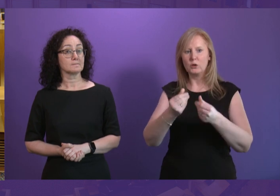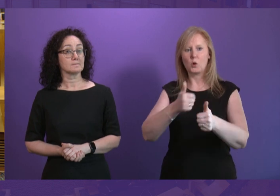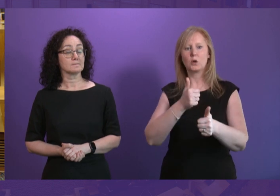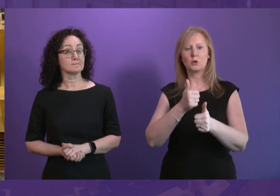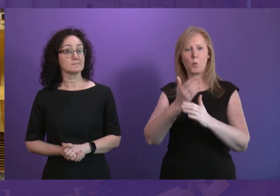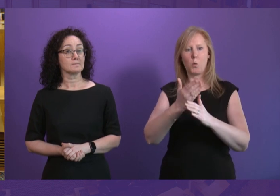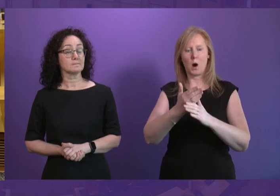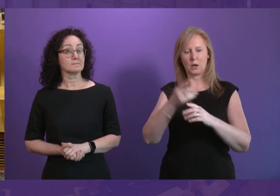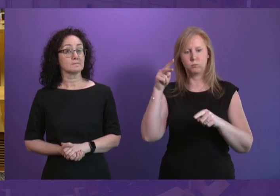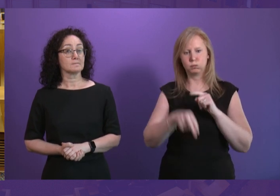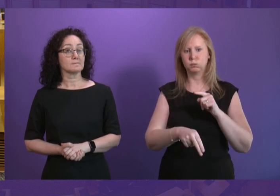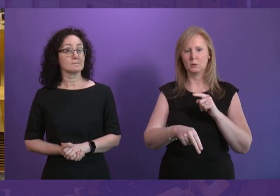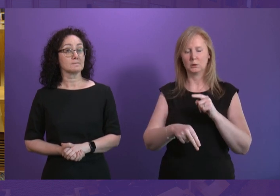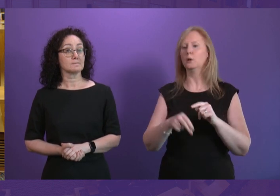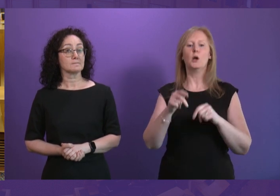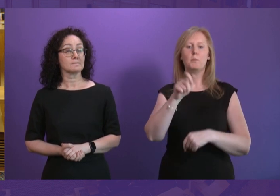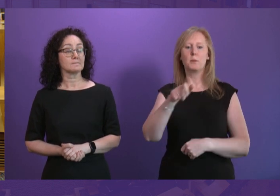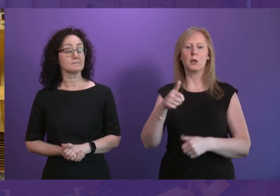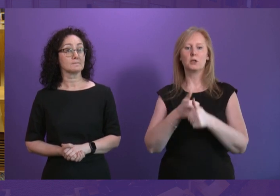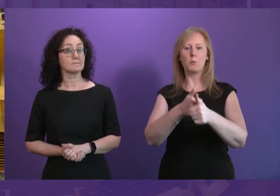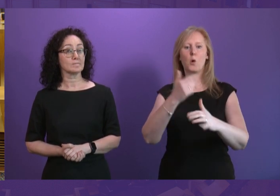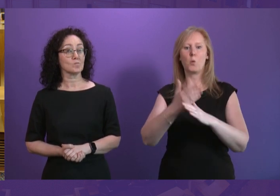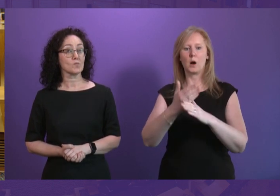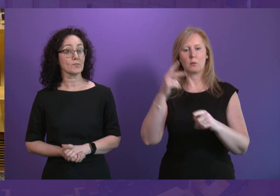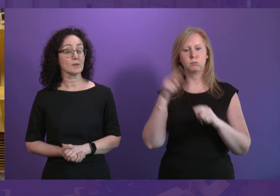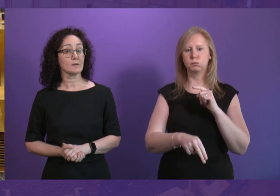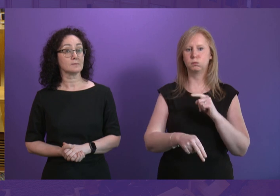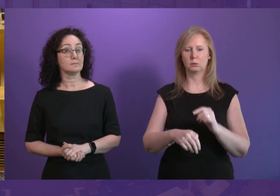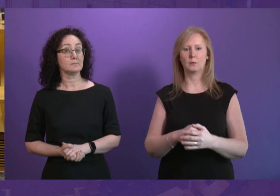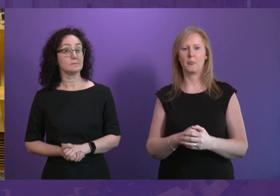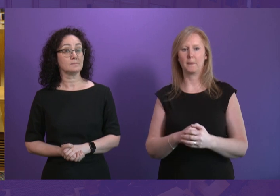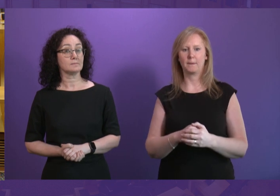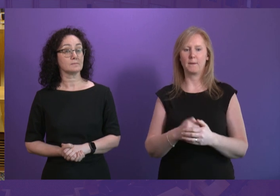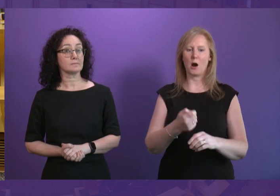cutting pupil support workers, cutting primary school and early years assistants and even